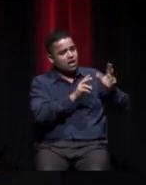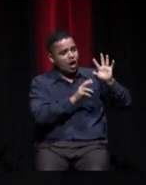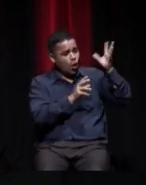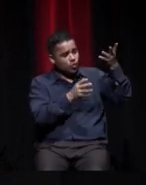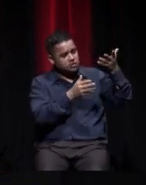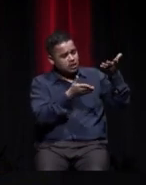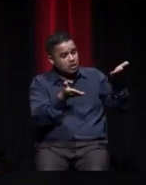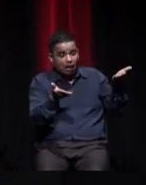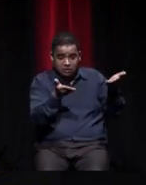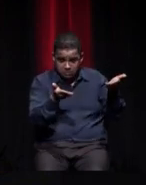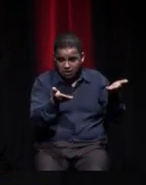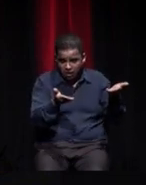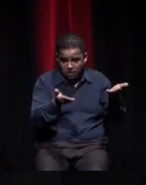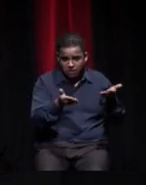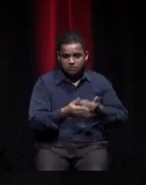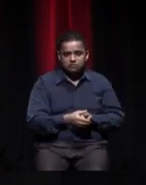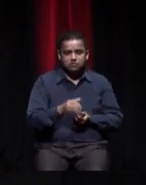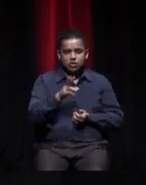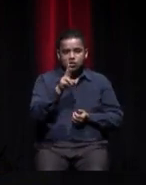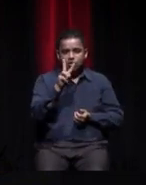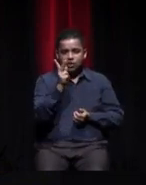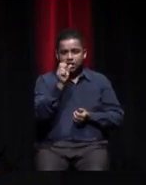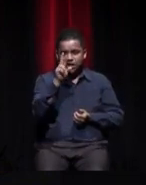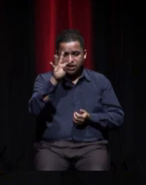as Christian himself said, from the 2010s on.